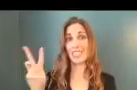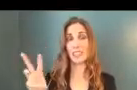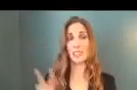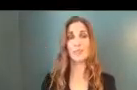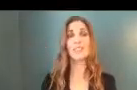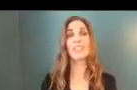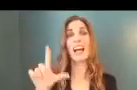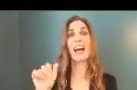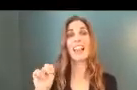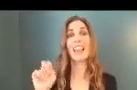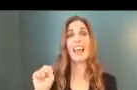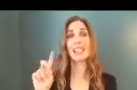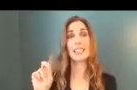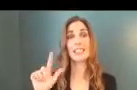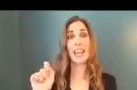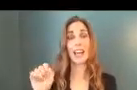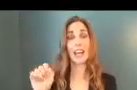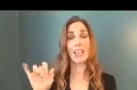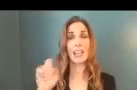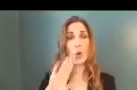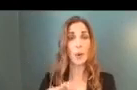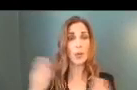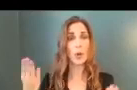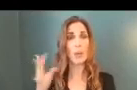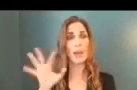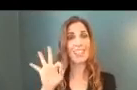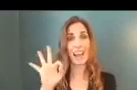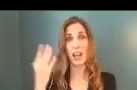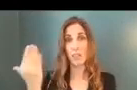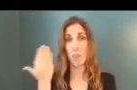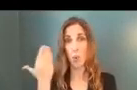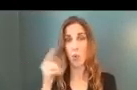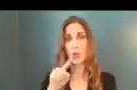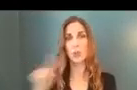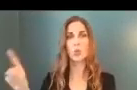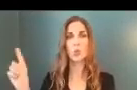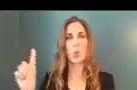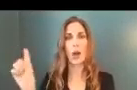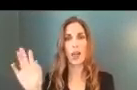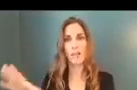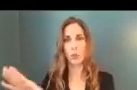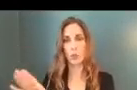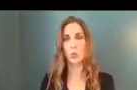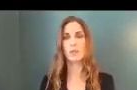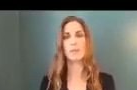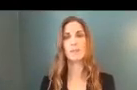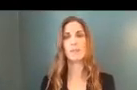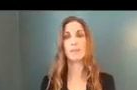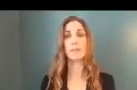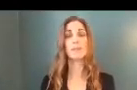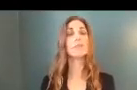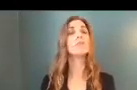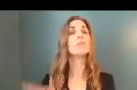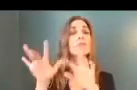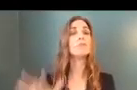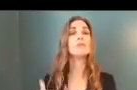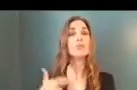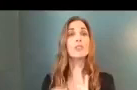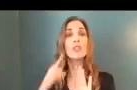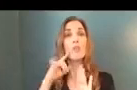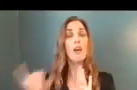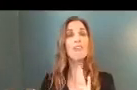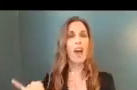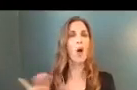from 9:00 AM to 1:00 PM. Registration for this site will open online at 7:00 PM Friday, January the